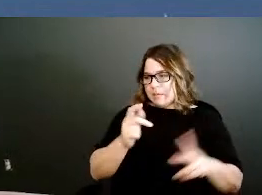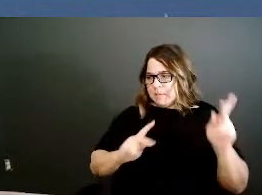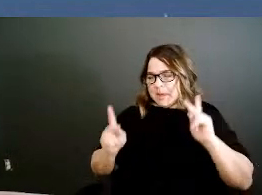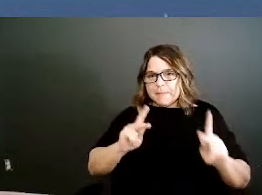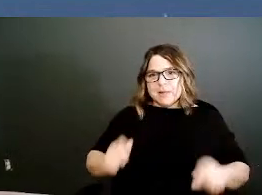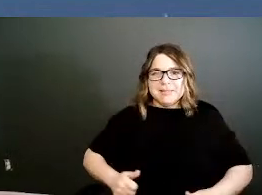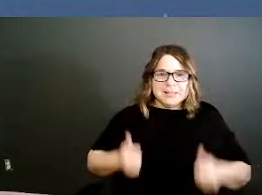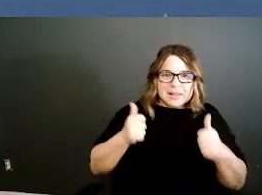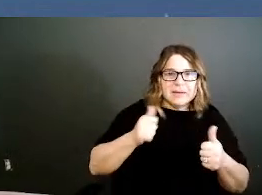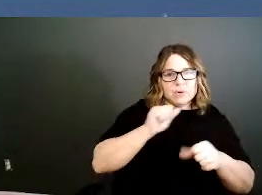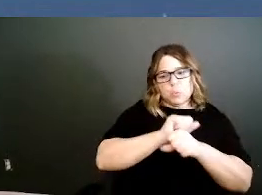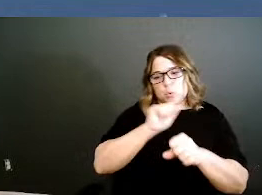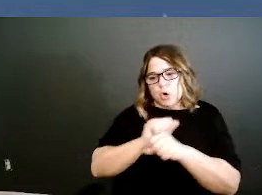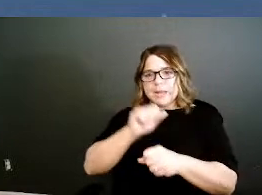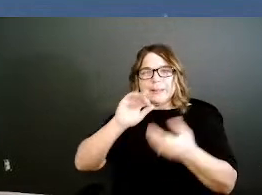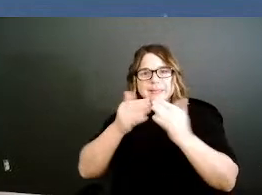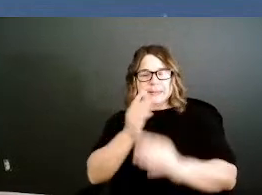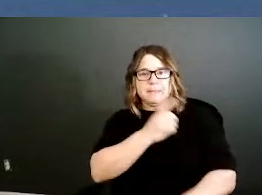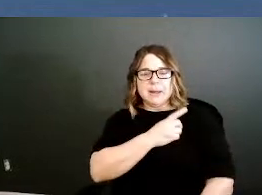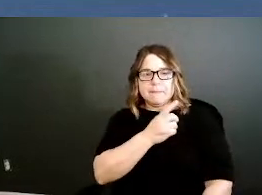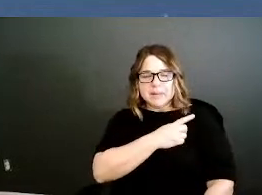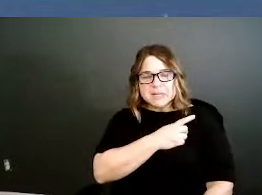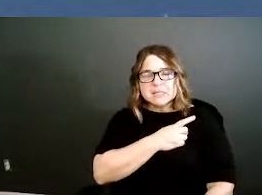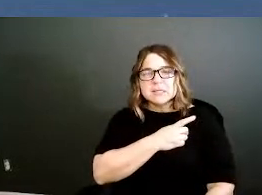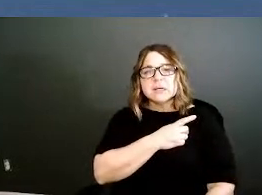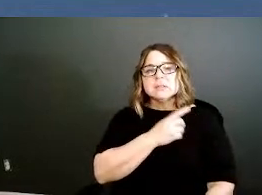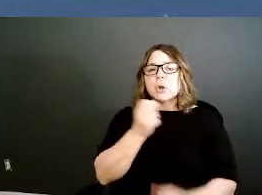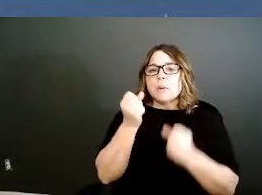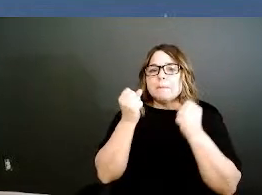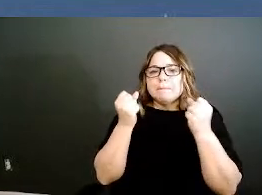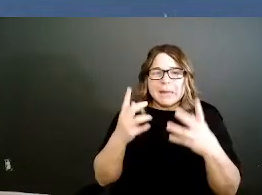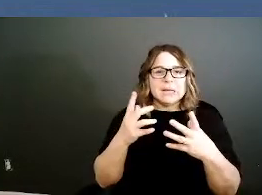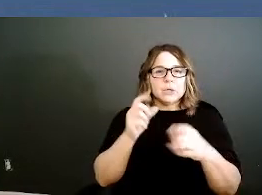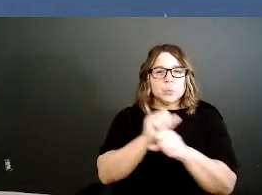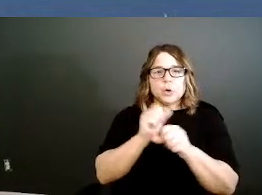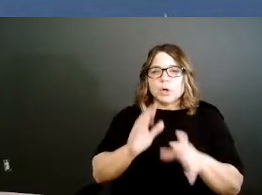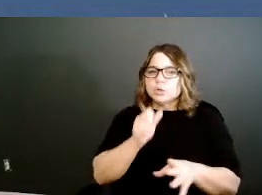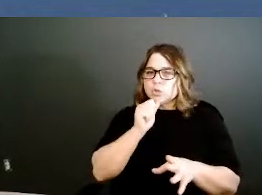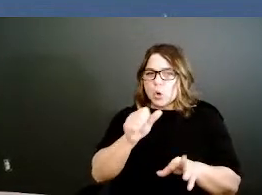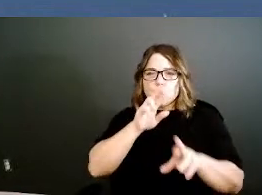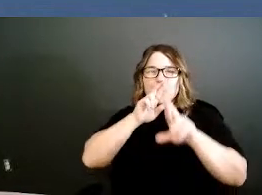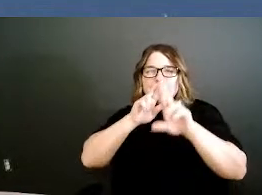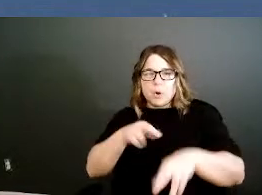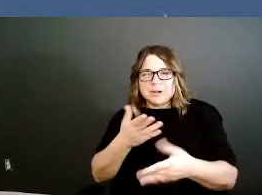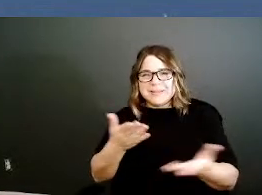YOURSELF WHAT AM I GOING TO DO IF I GET FIRED AND I DON'T HAVE A JOB. THE REALITY IS THAT SO MANY WORKERS, SO MANY INJUSTICES